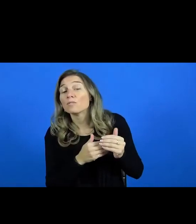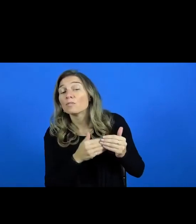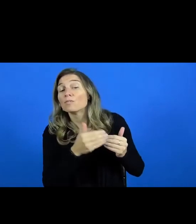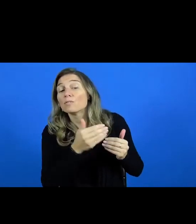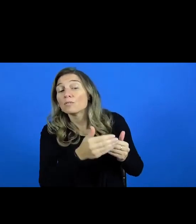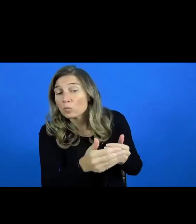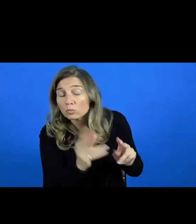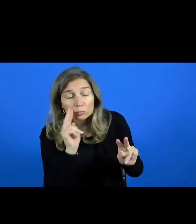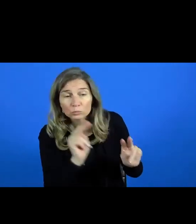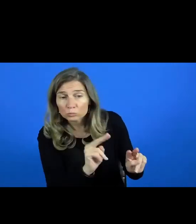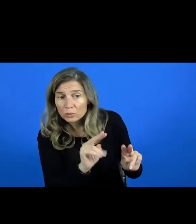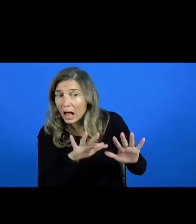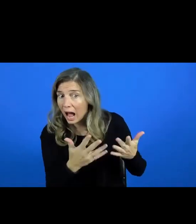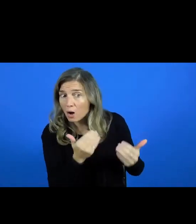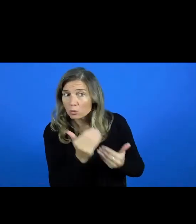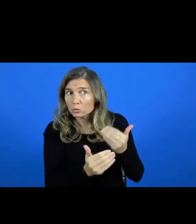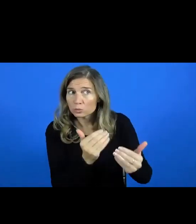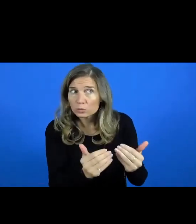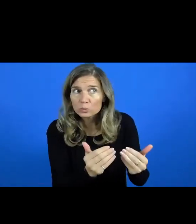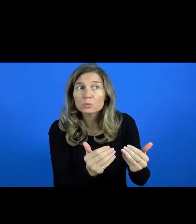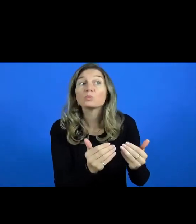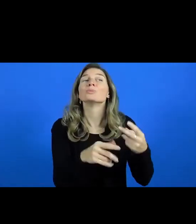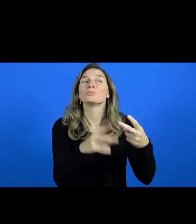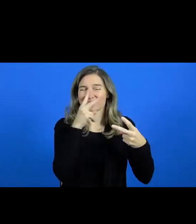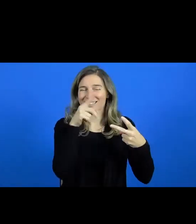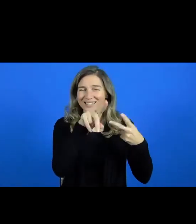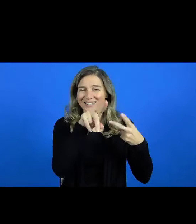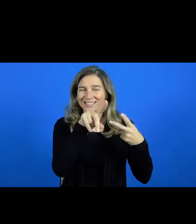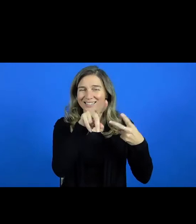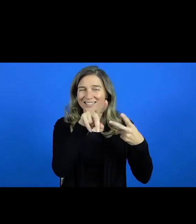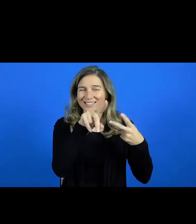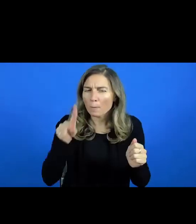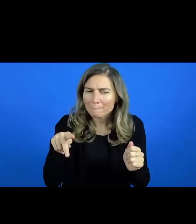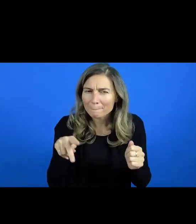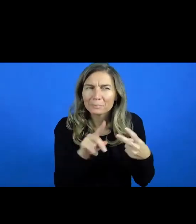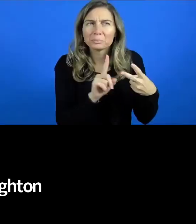from the first case where the Ombudsman was suggested by the complainant,